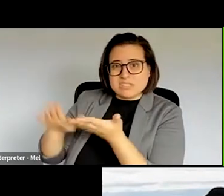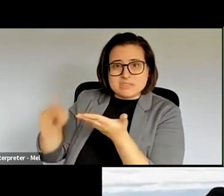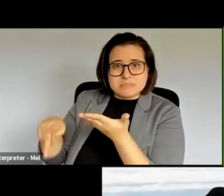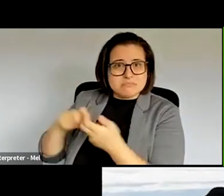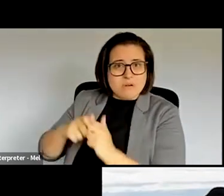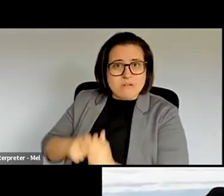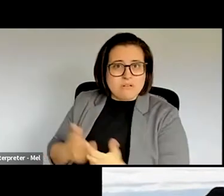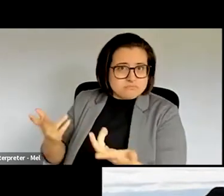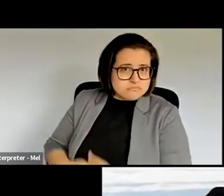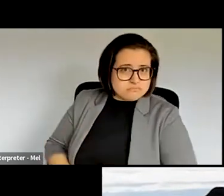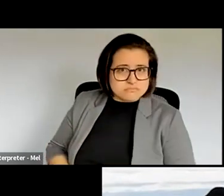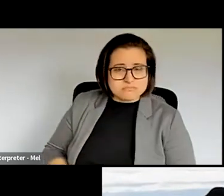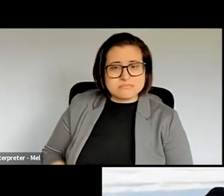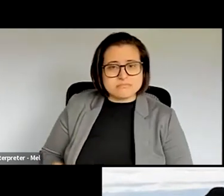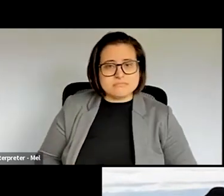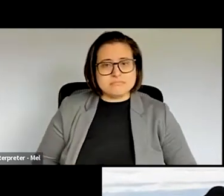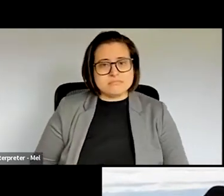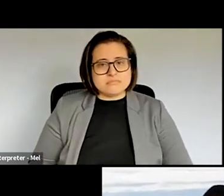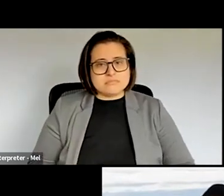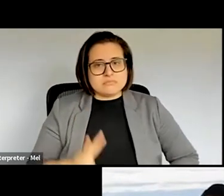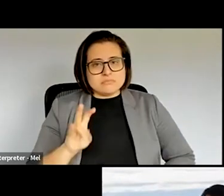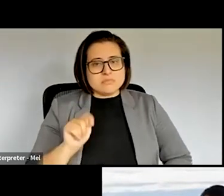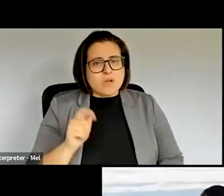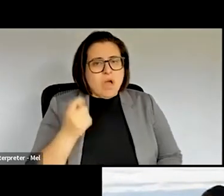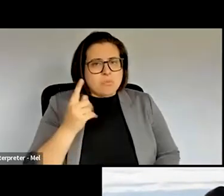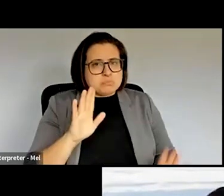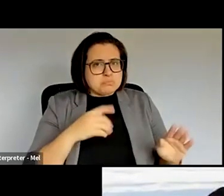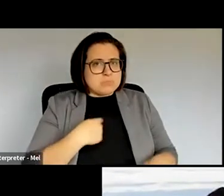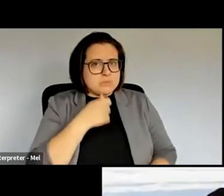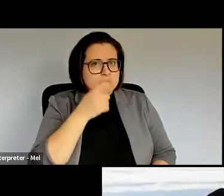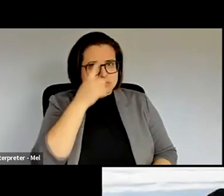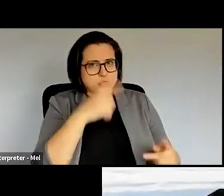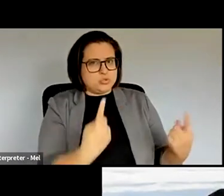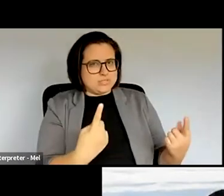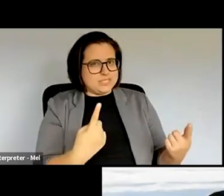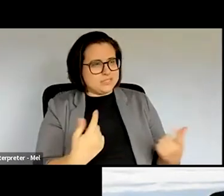Well, Ben, I'm not just denying that we have a responsibility. What I am trying